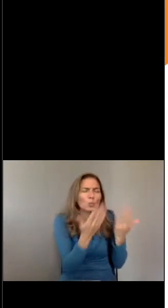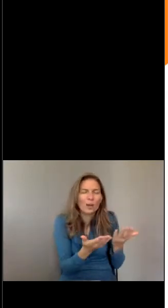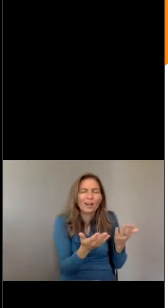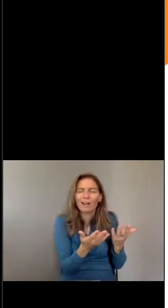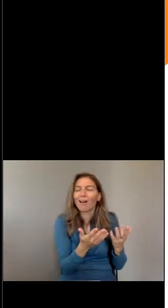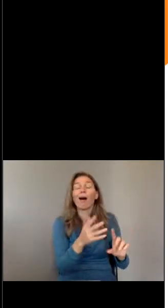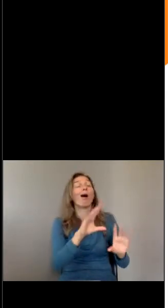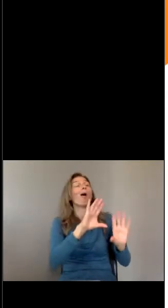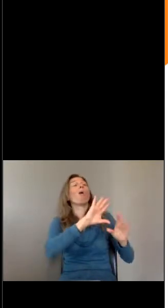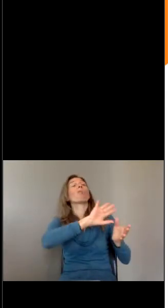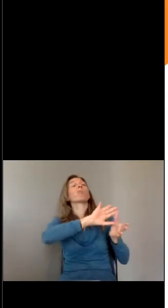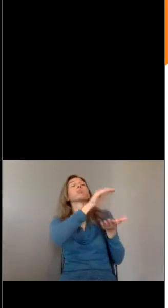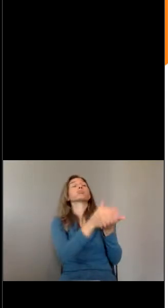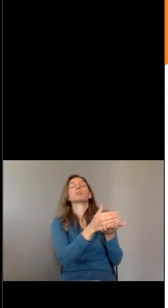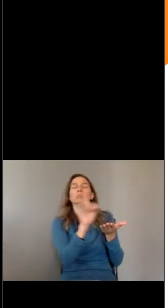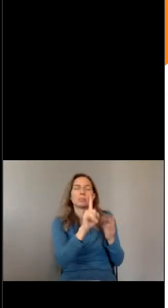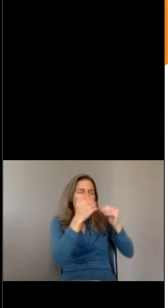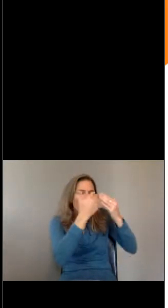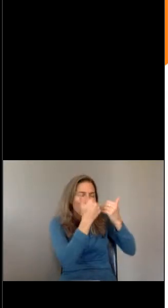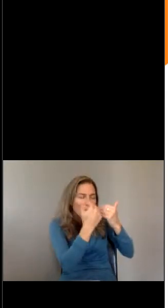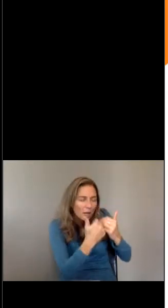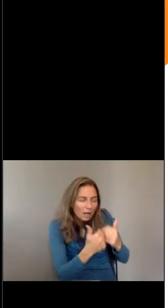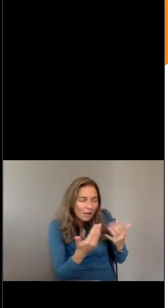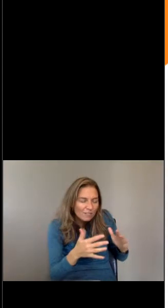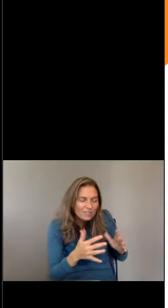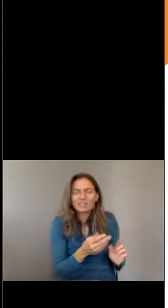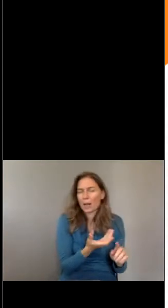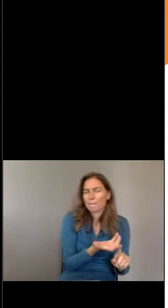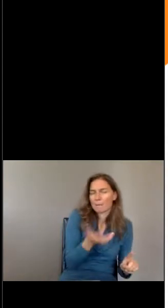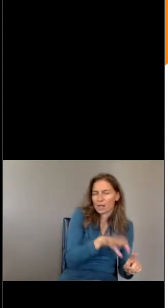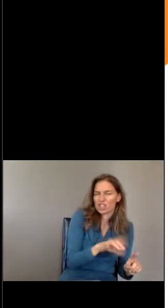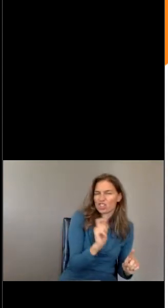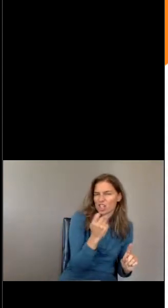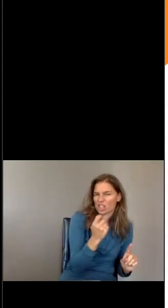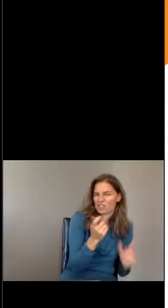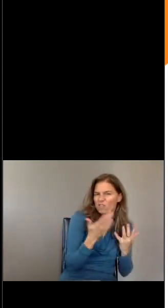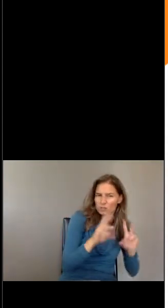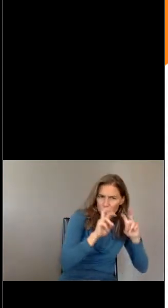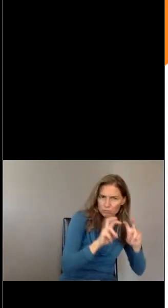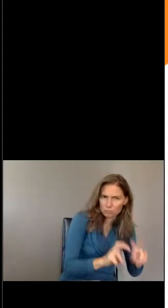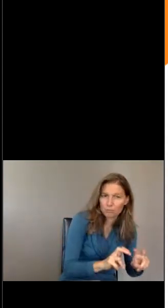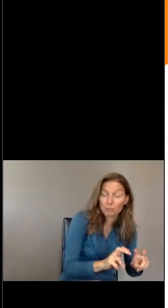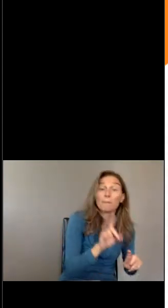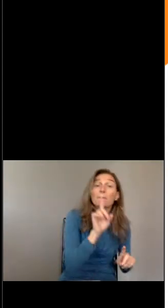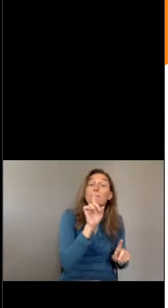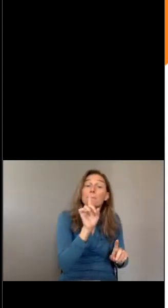in Bangladesh and Kenya, and not only that, we're also looking at the availability of data